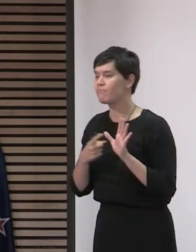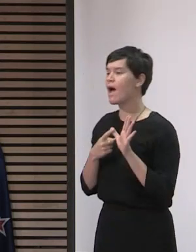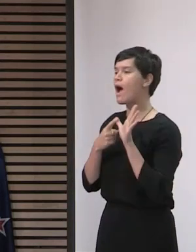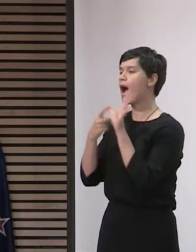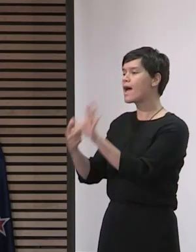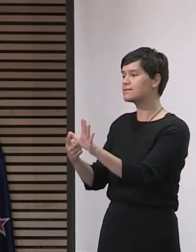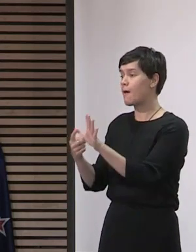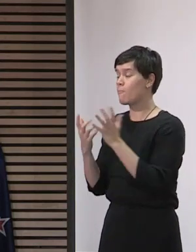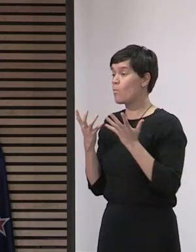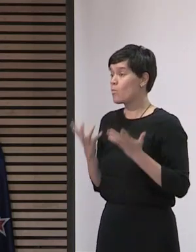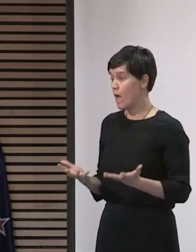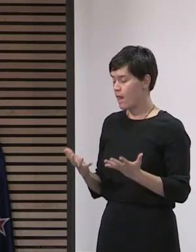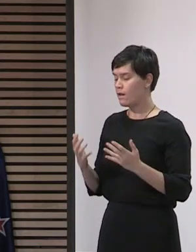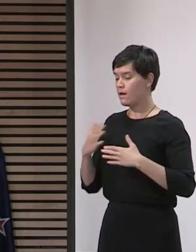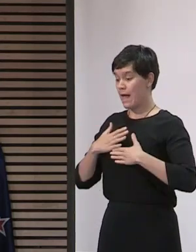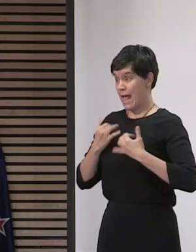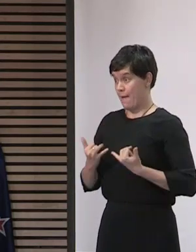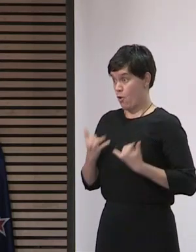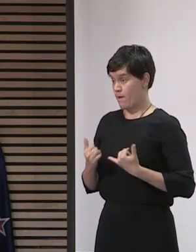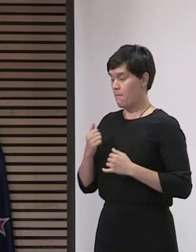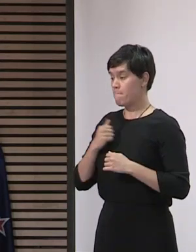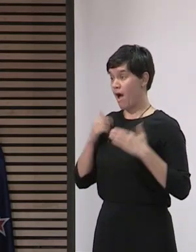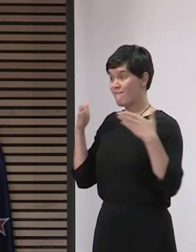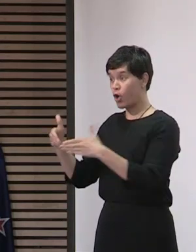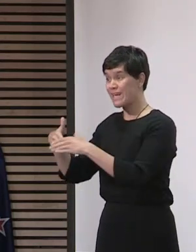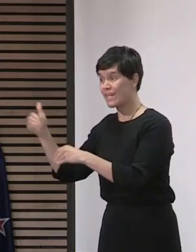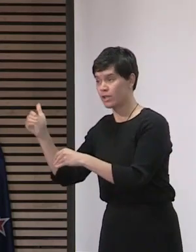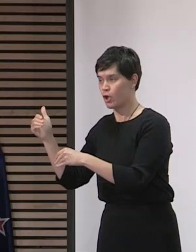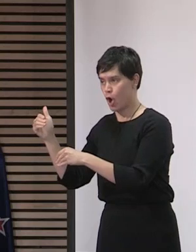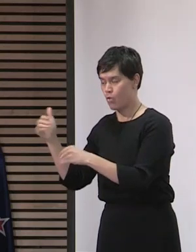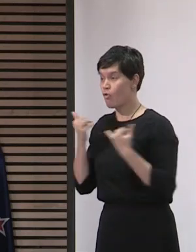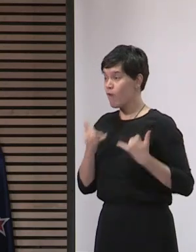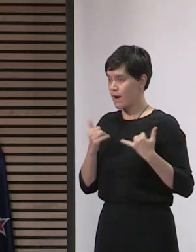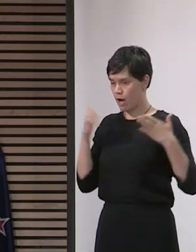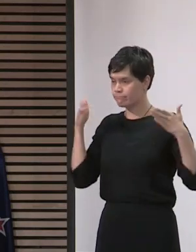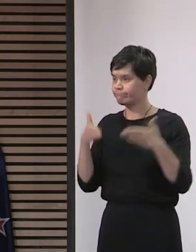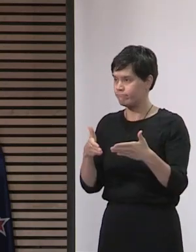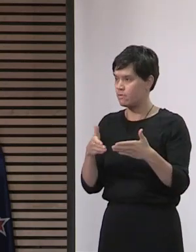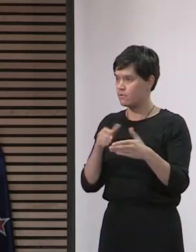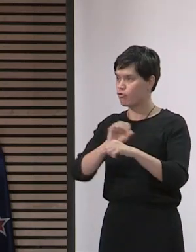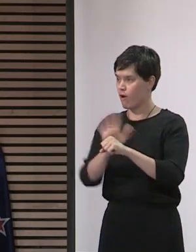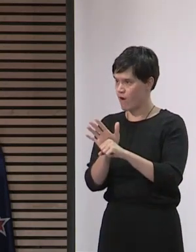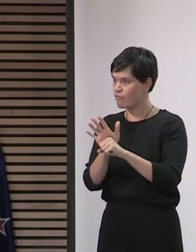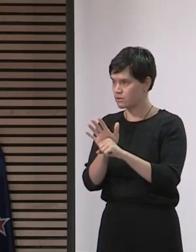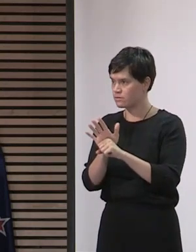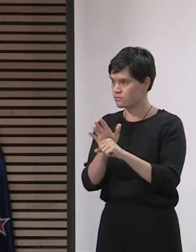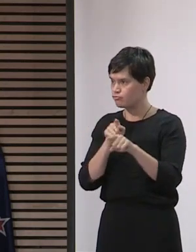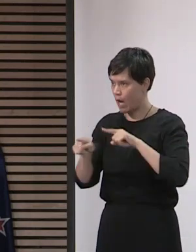on the election but, as I've said, that's not something we've done before. My focus - yes, there will come a time when I will switch into that